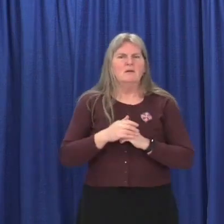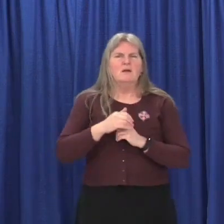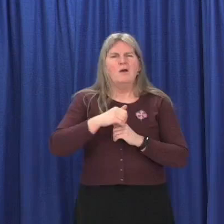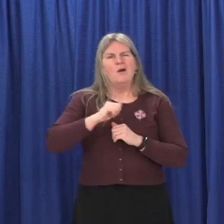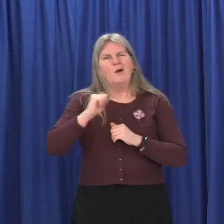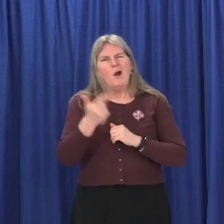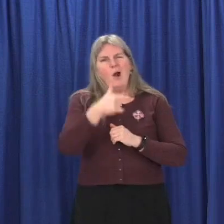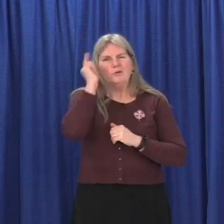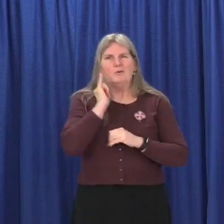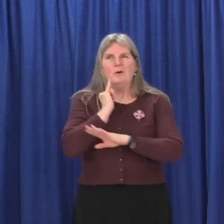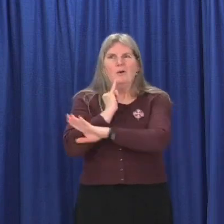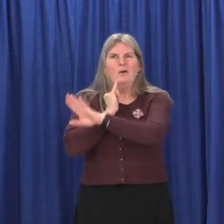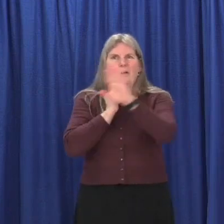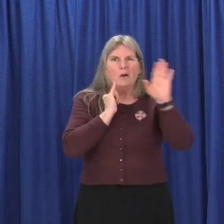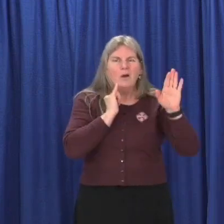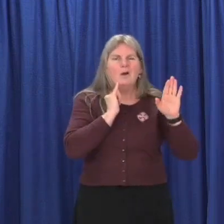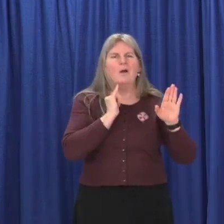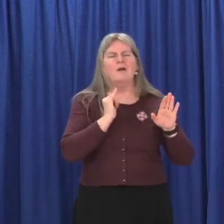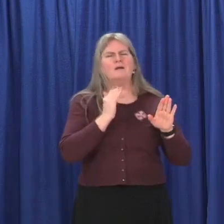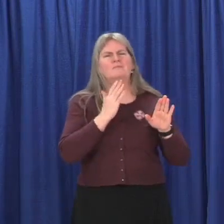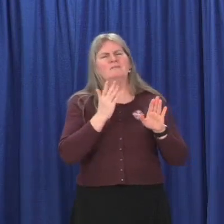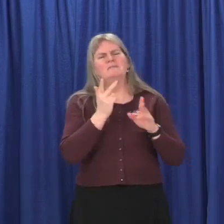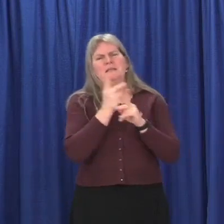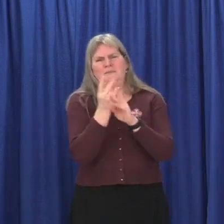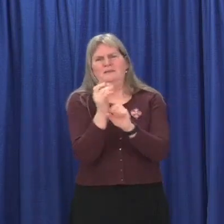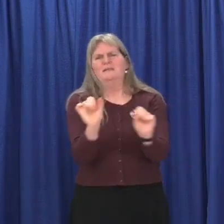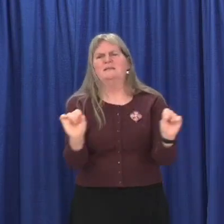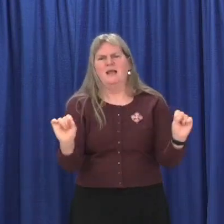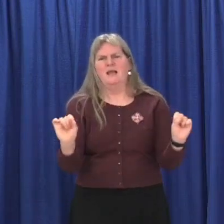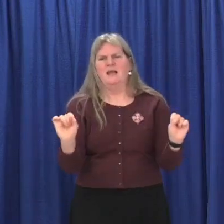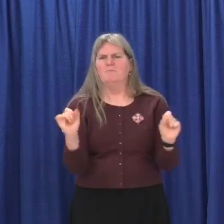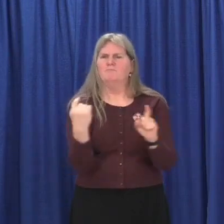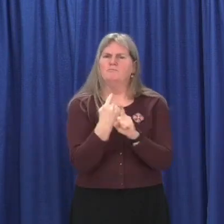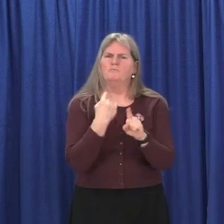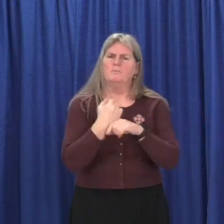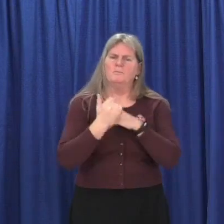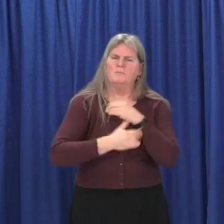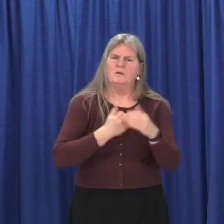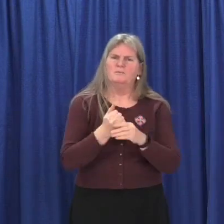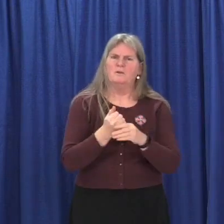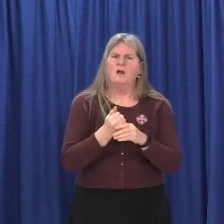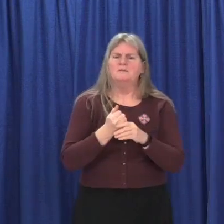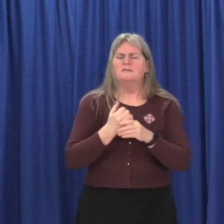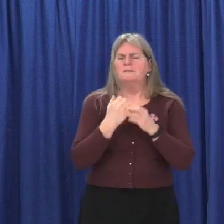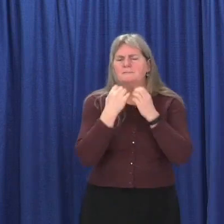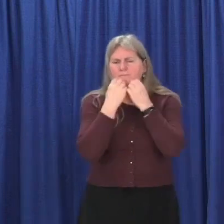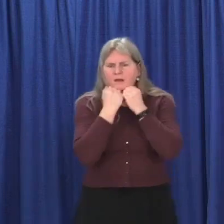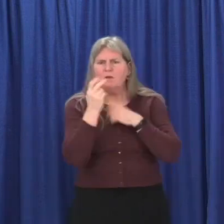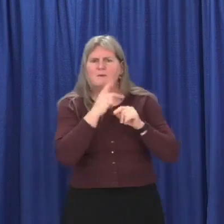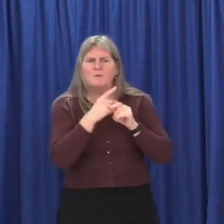the necessary measures in order to stay safe, and to protect those who are vulnerable, including being respectful if